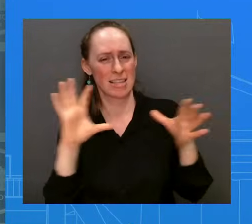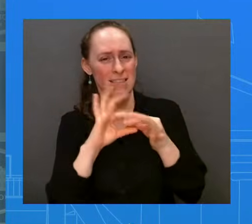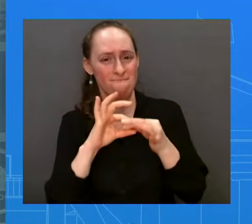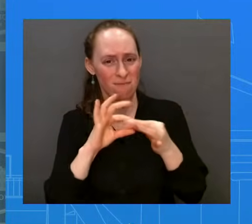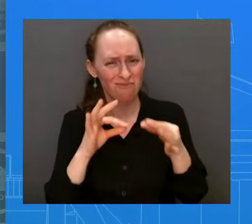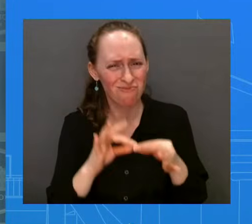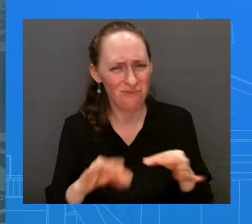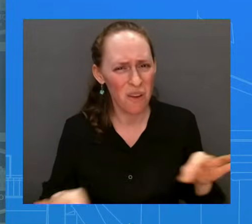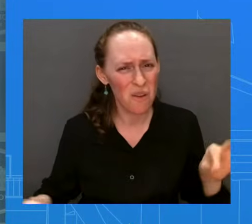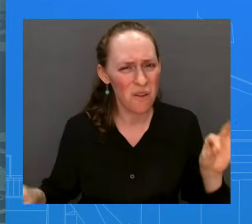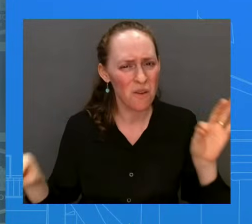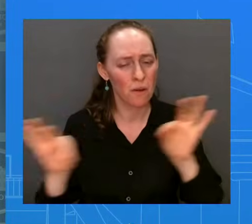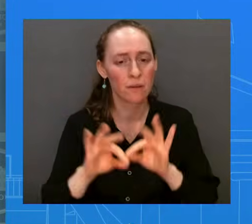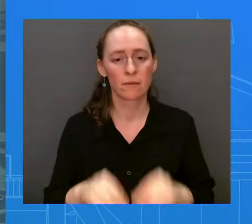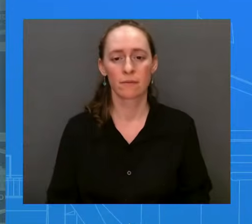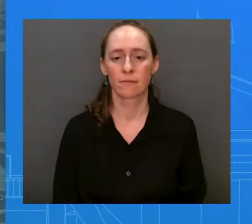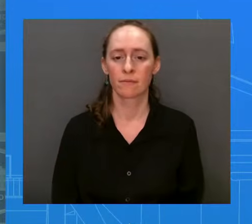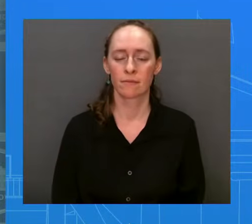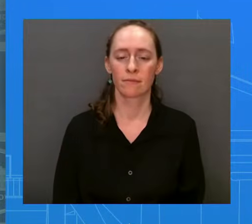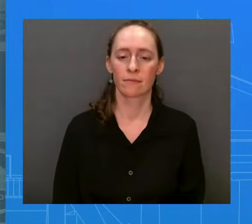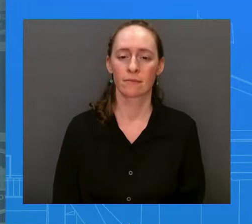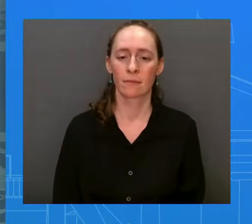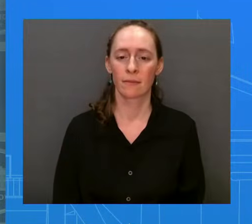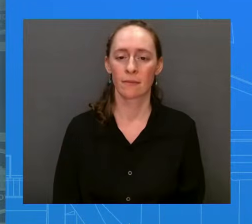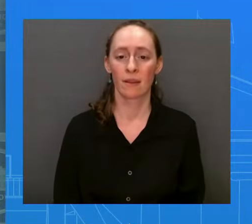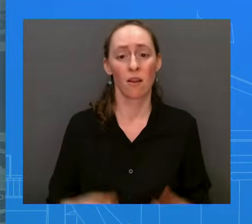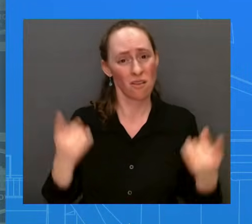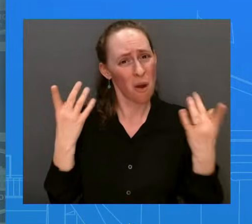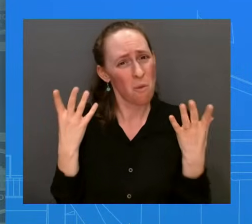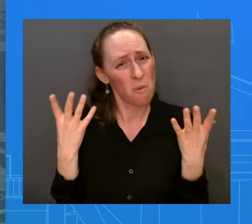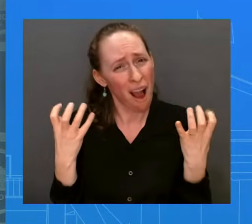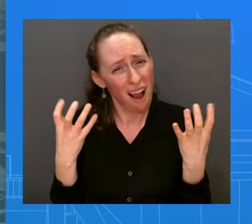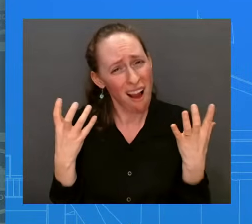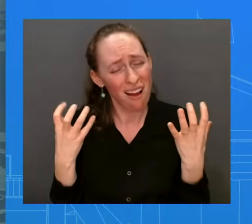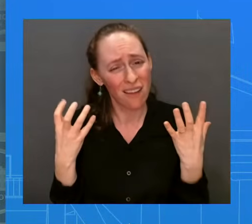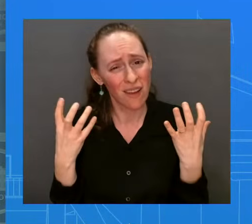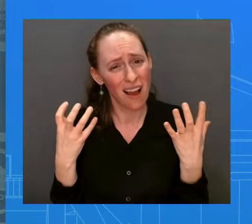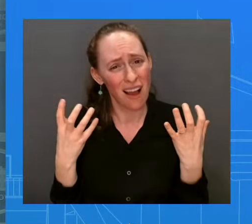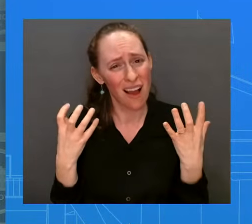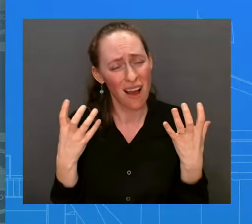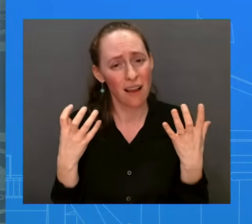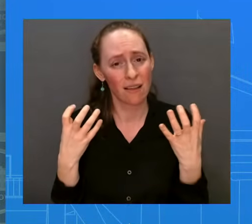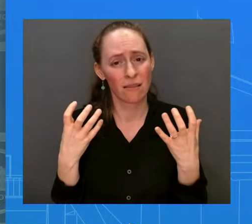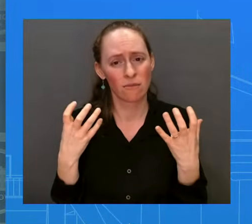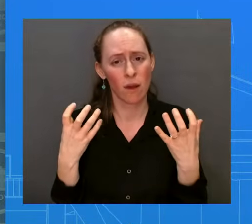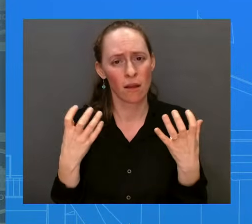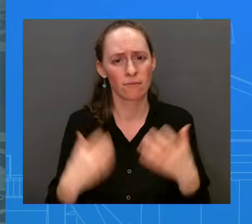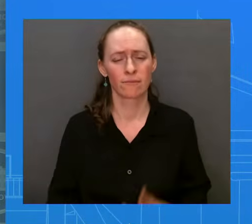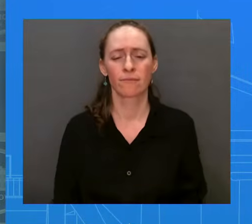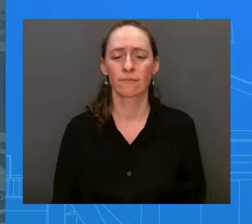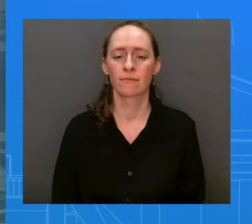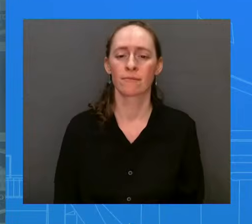that relationship forward in a better way. And Secretary Blinken was dang near wheels up trying to head to Beijing